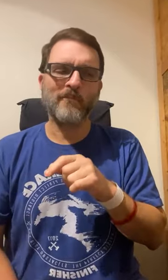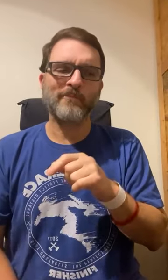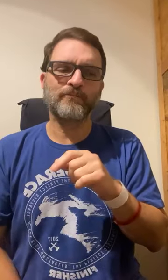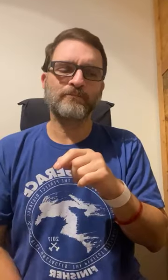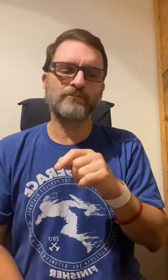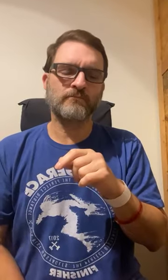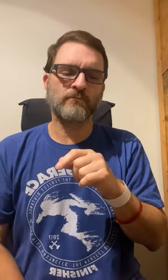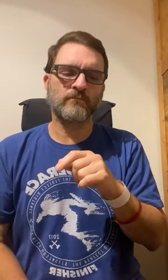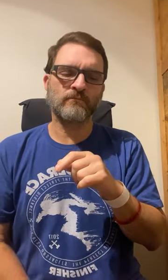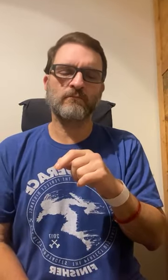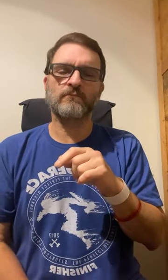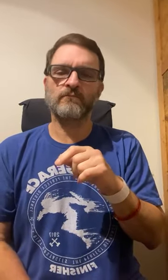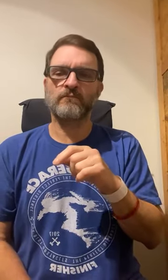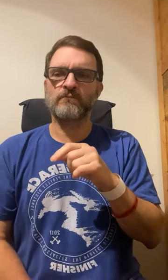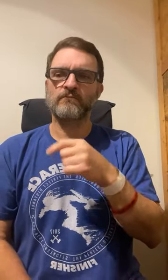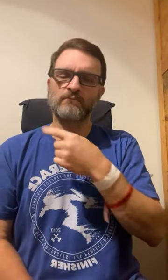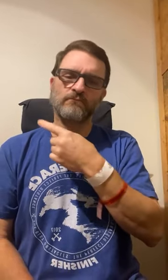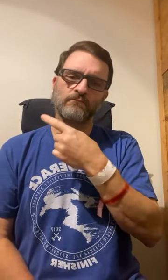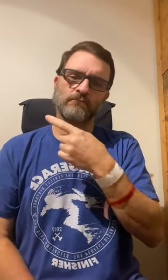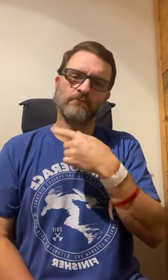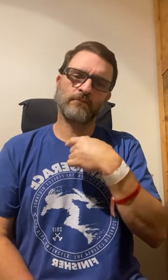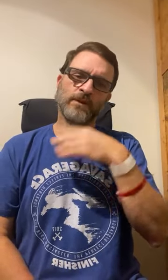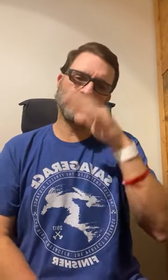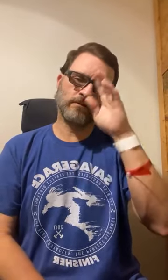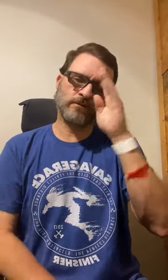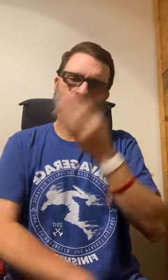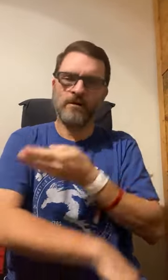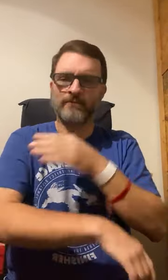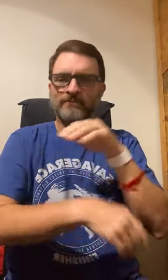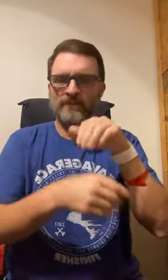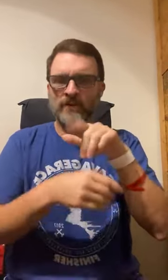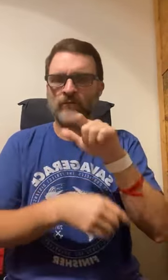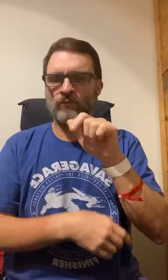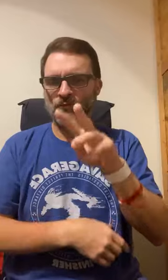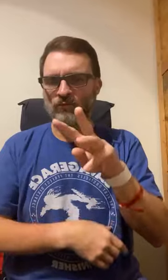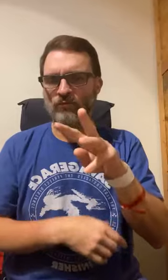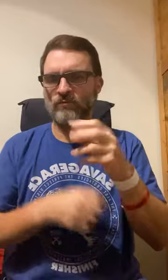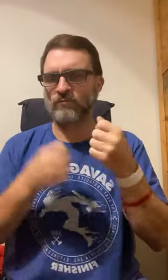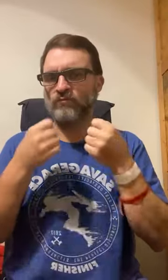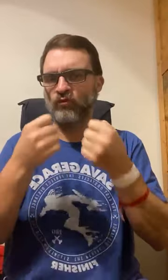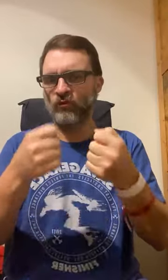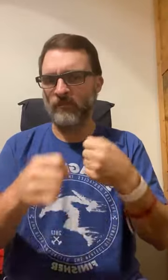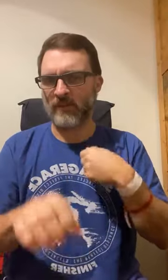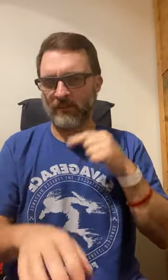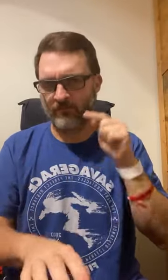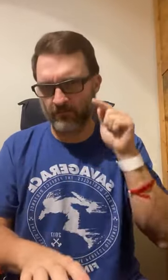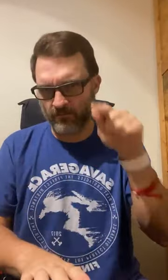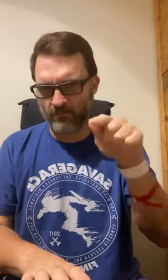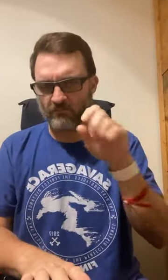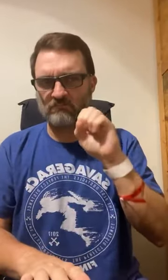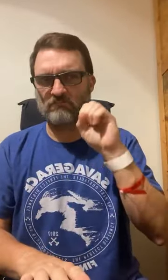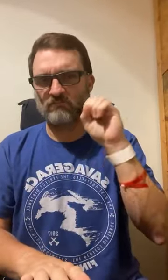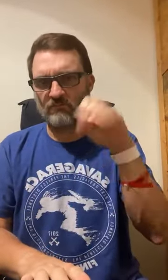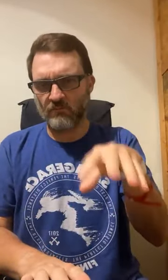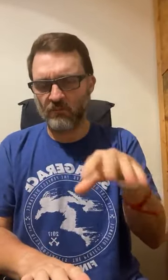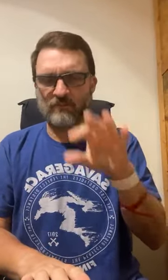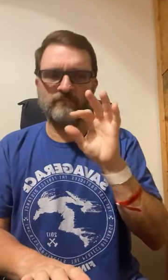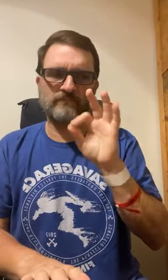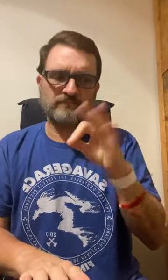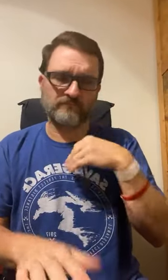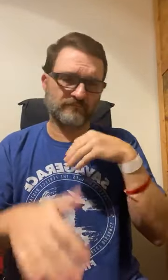My son-in-law drove me there and dropped me off